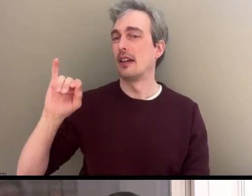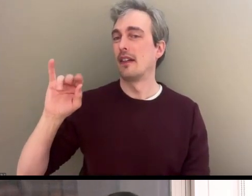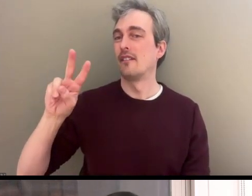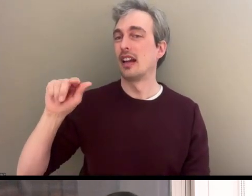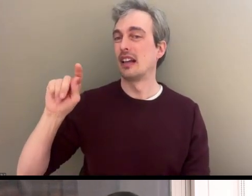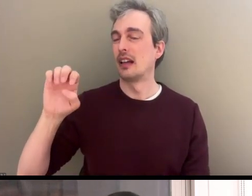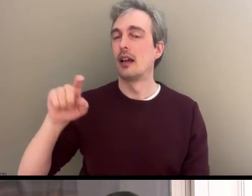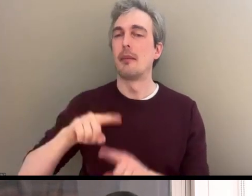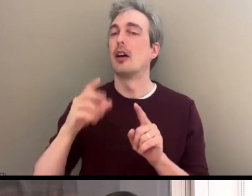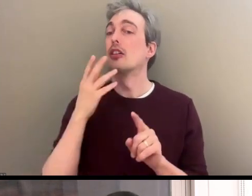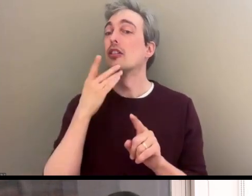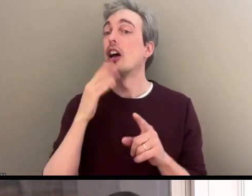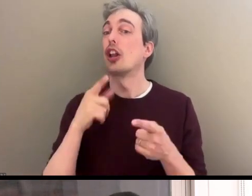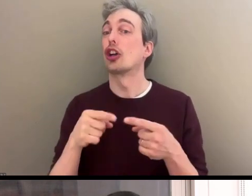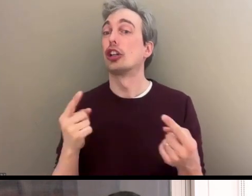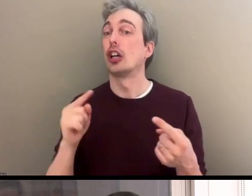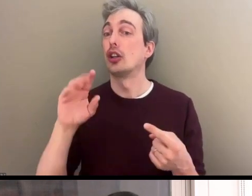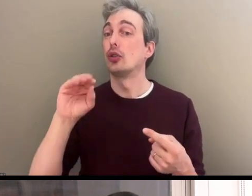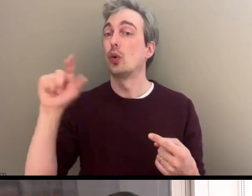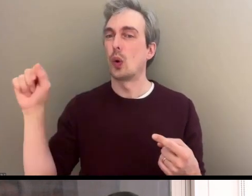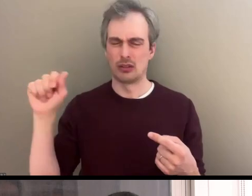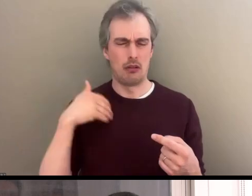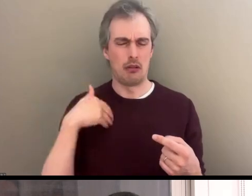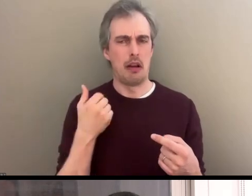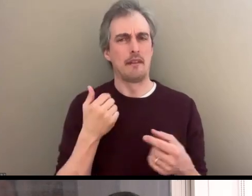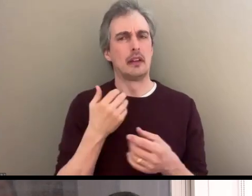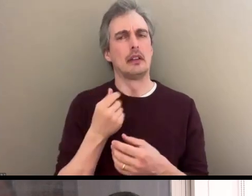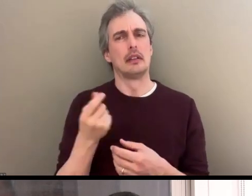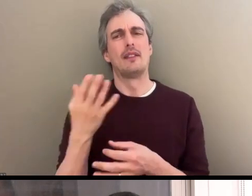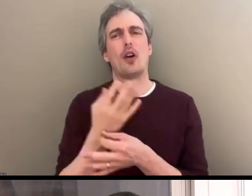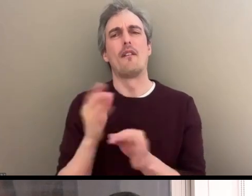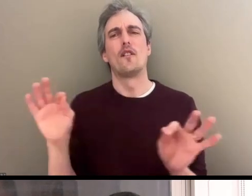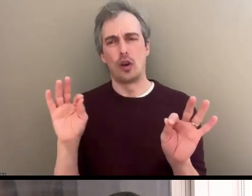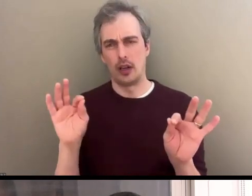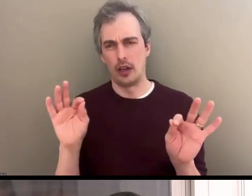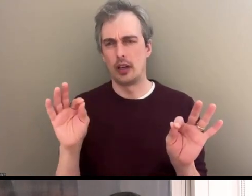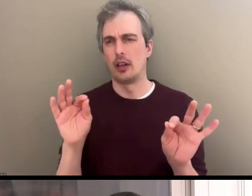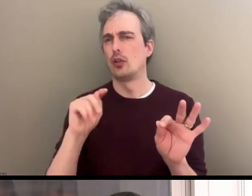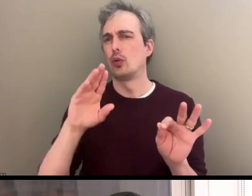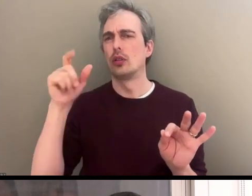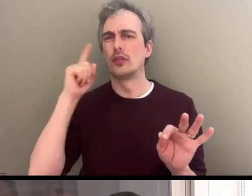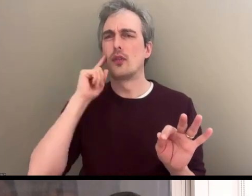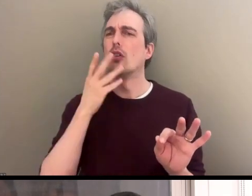There are free tools out there that you can use for color contrast checks. It's not necessarily stuck to Adobe InDesign.